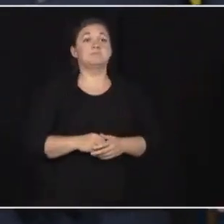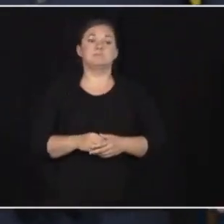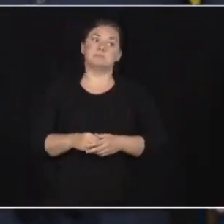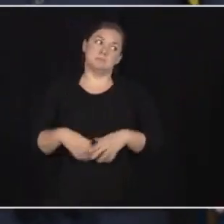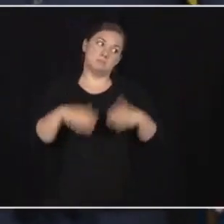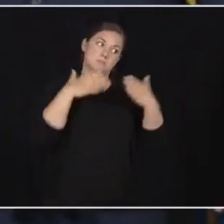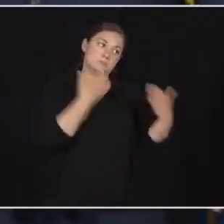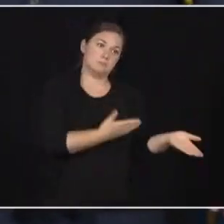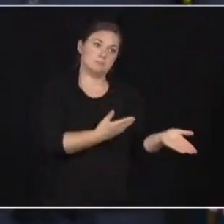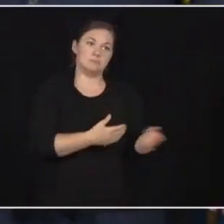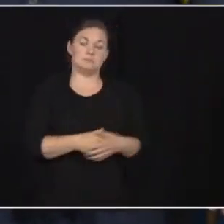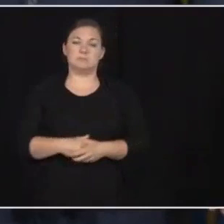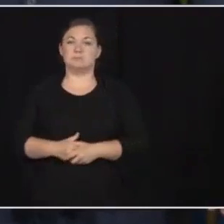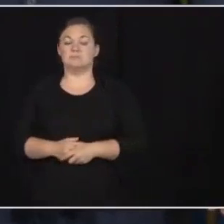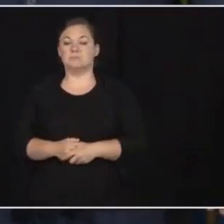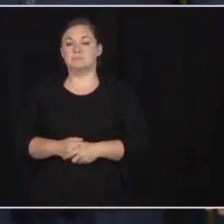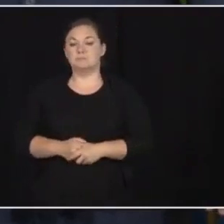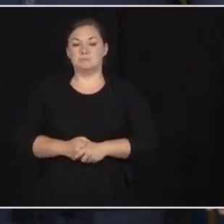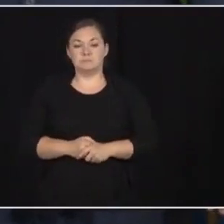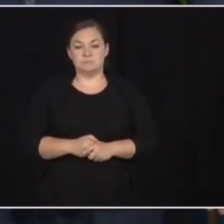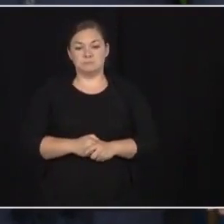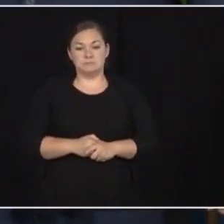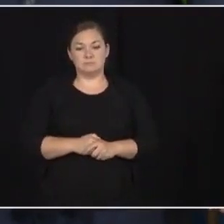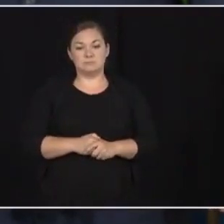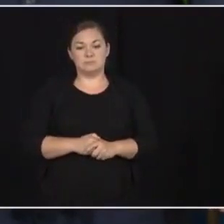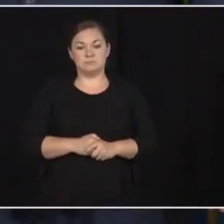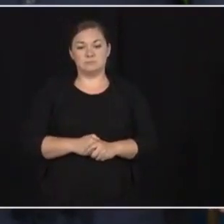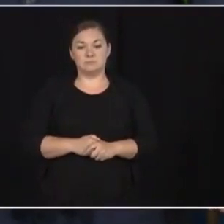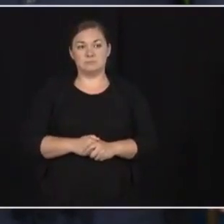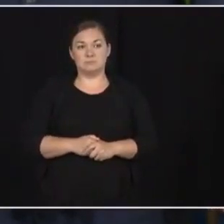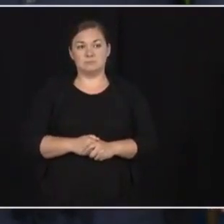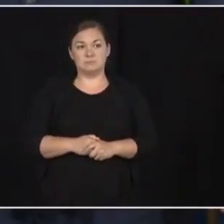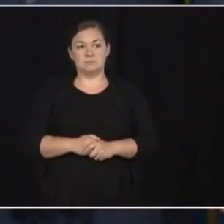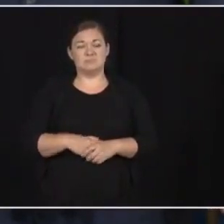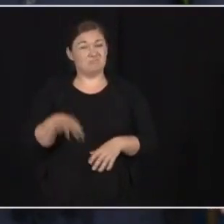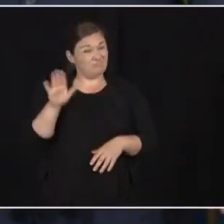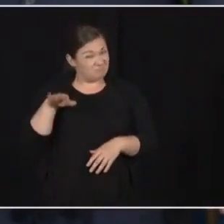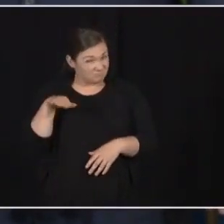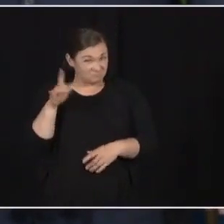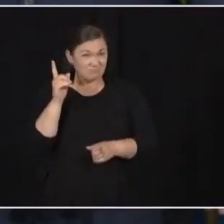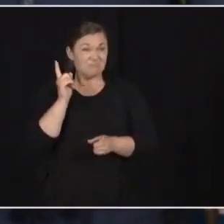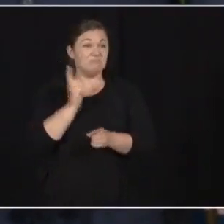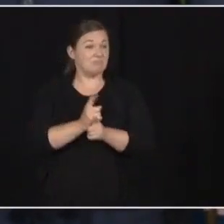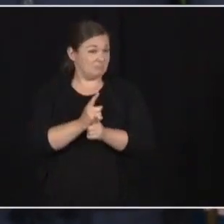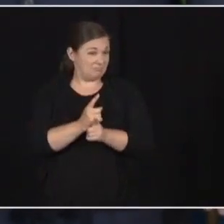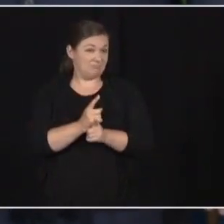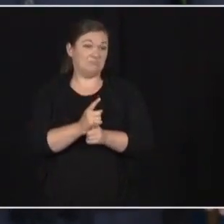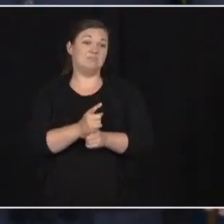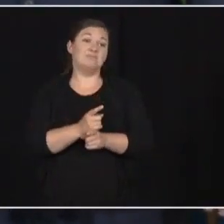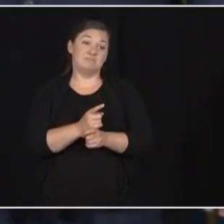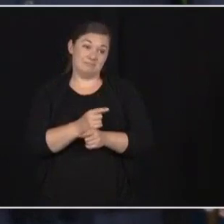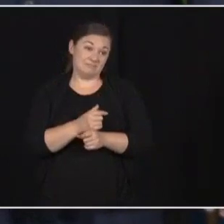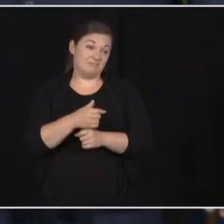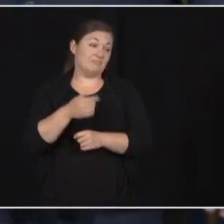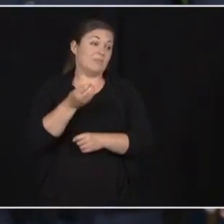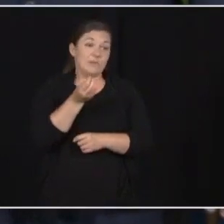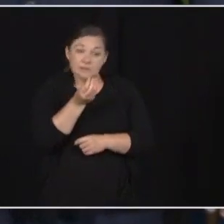I will pass it over to Doc. Thank you premier and thank you for the question. As the premier commented on, there has been